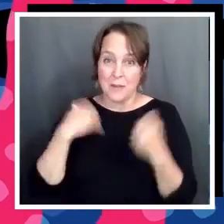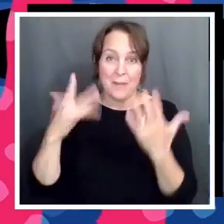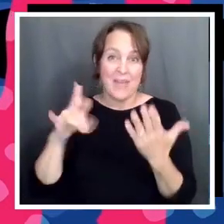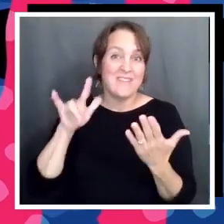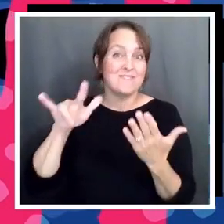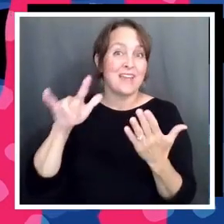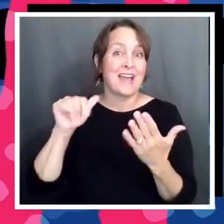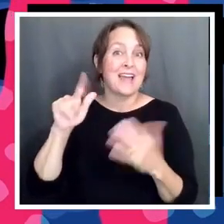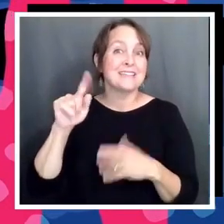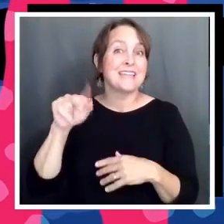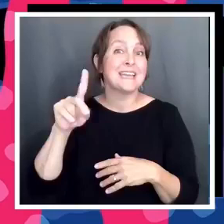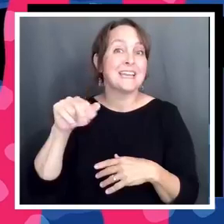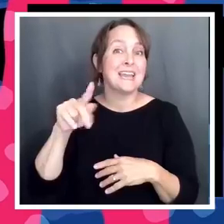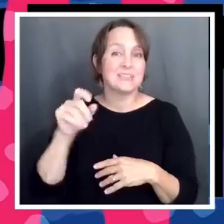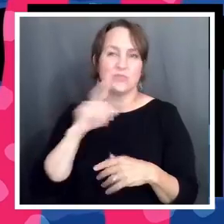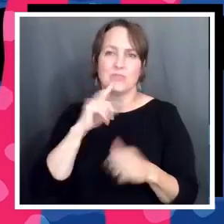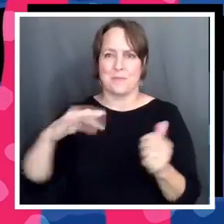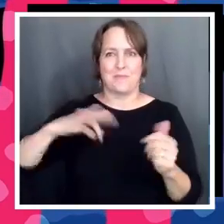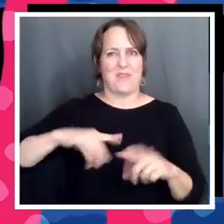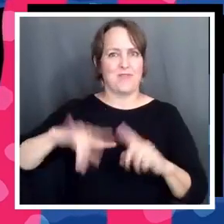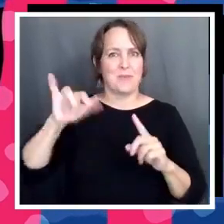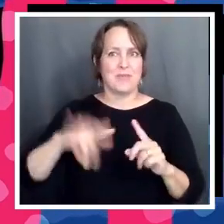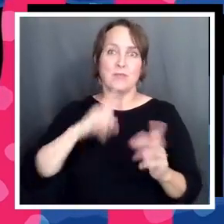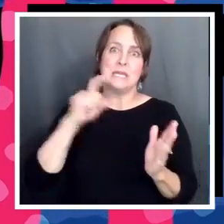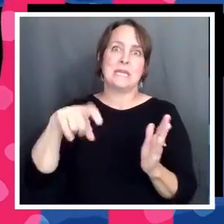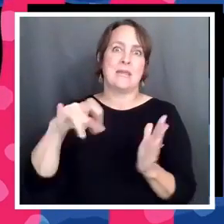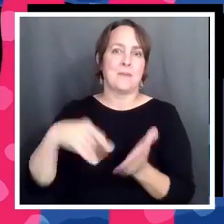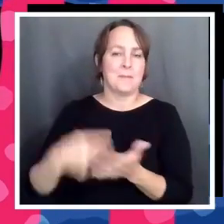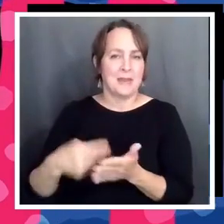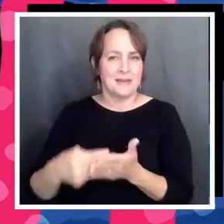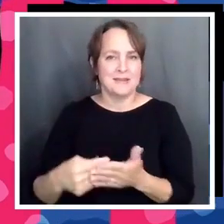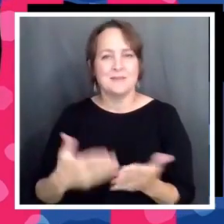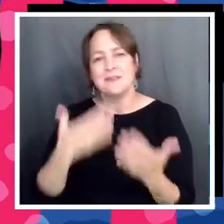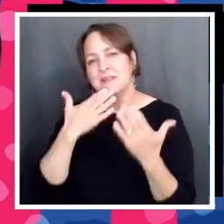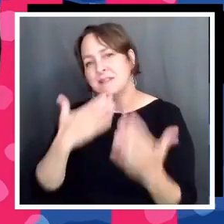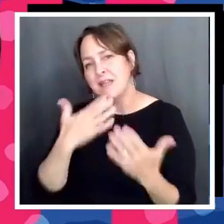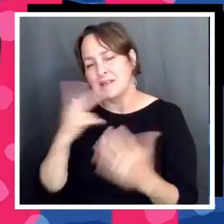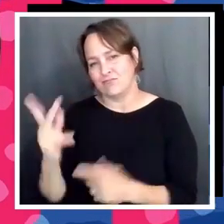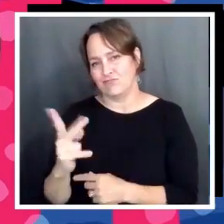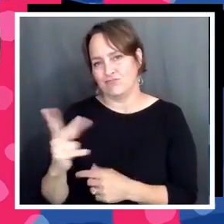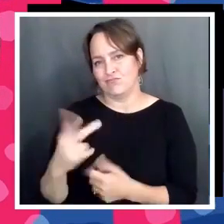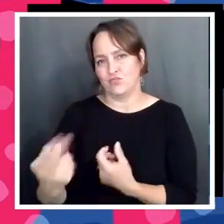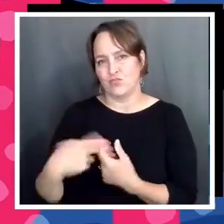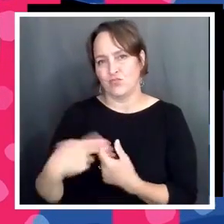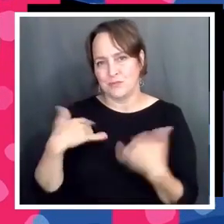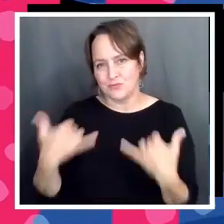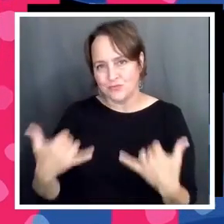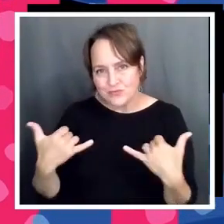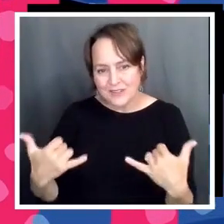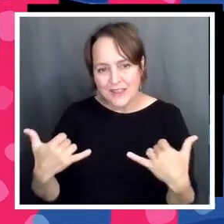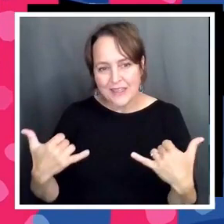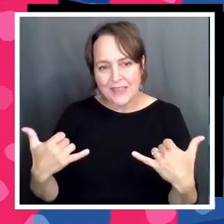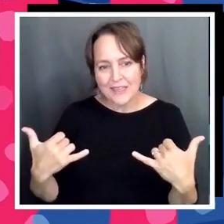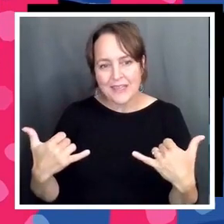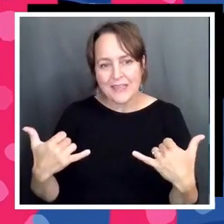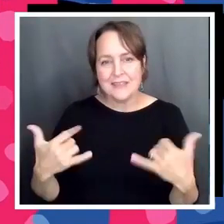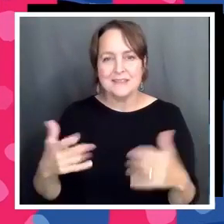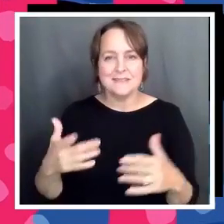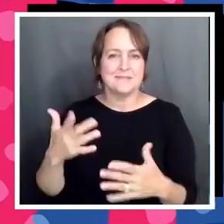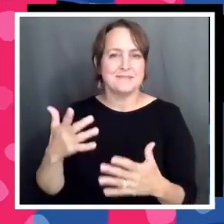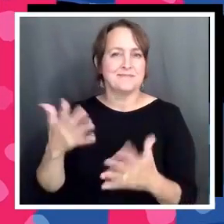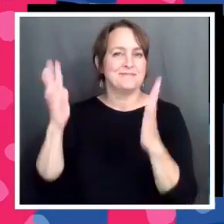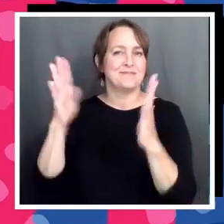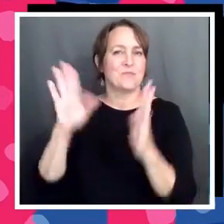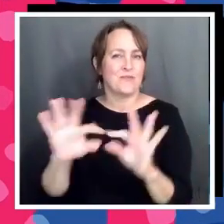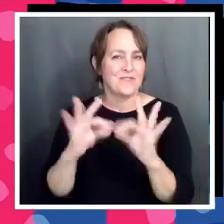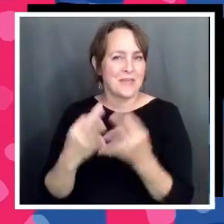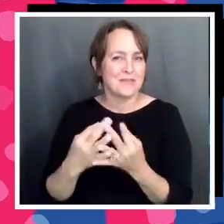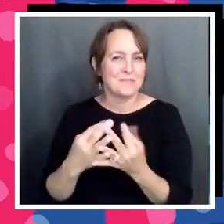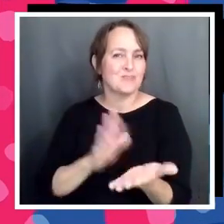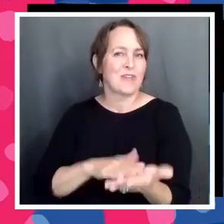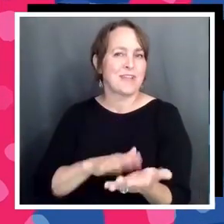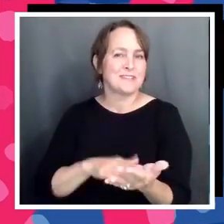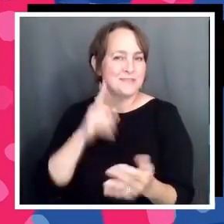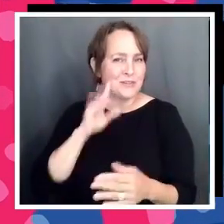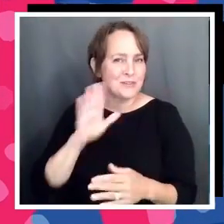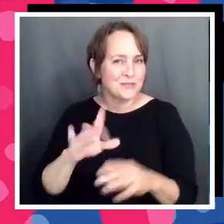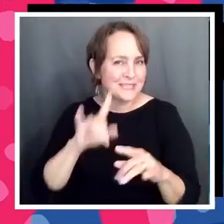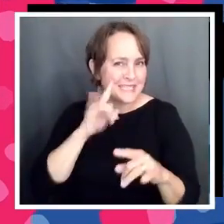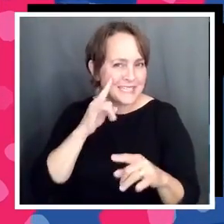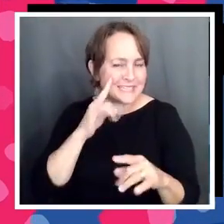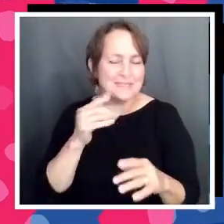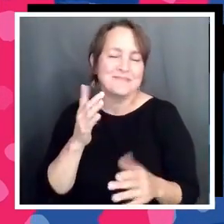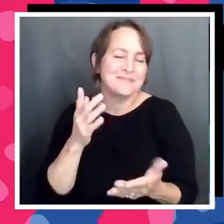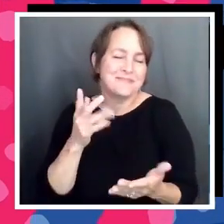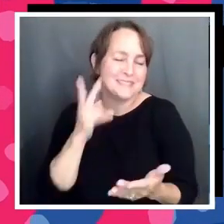AND FULLY USE IT.